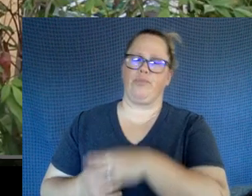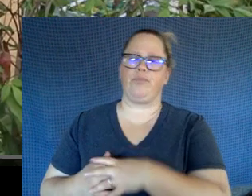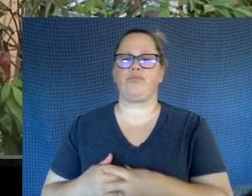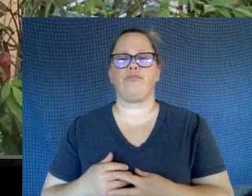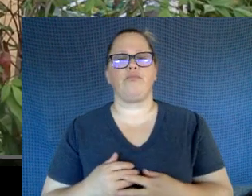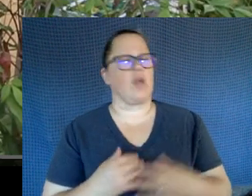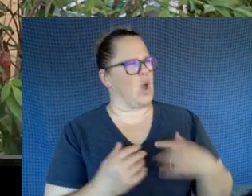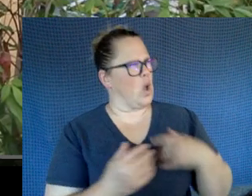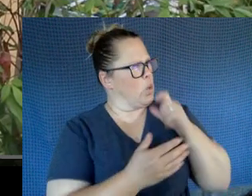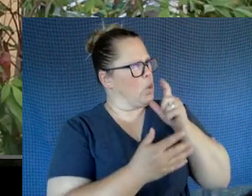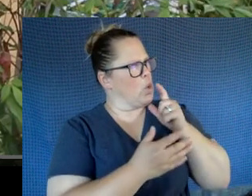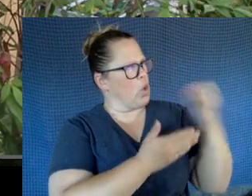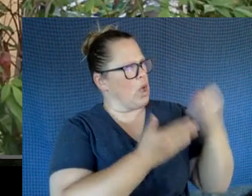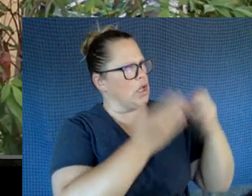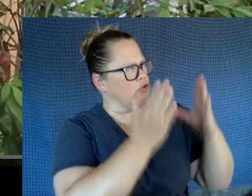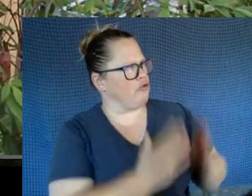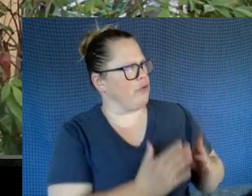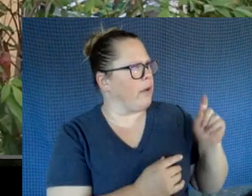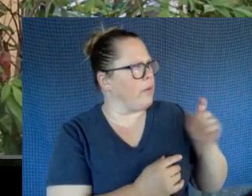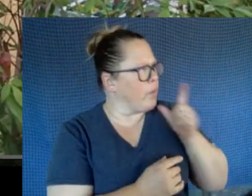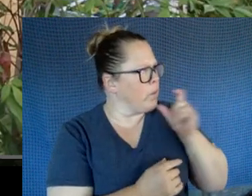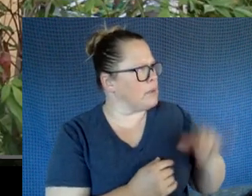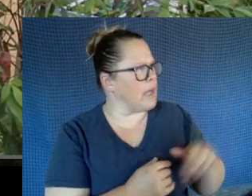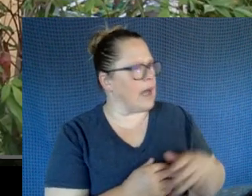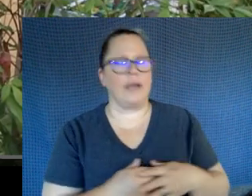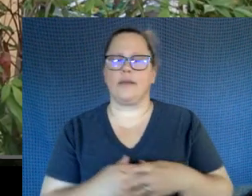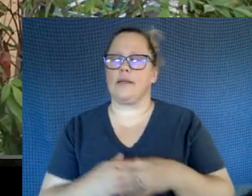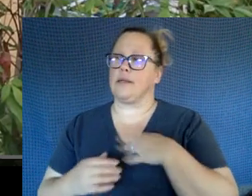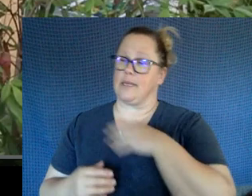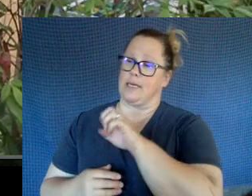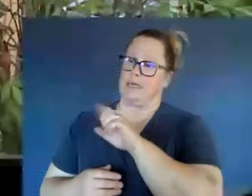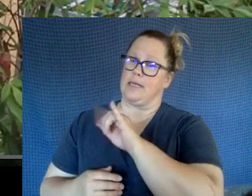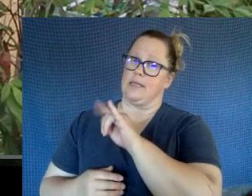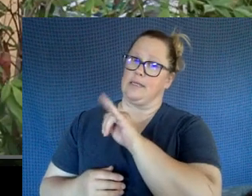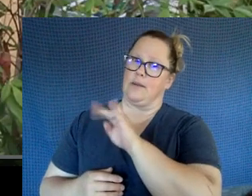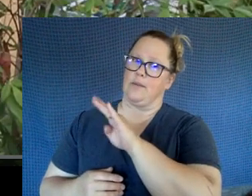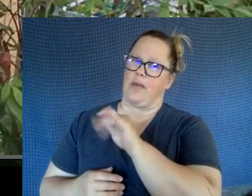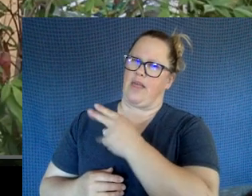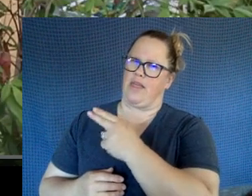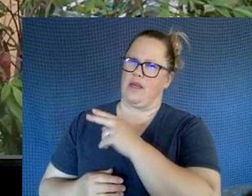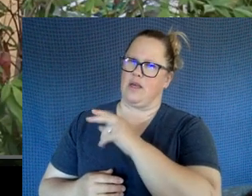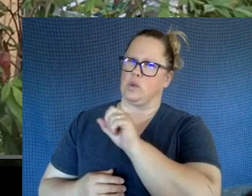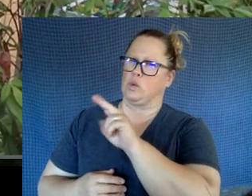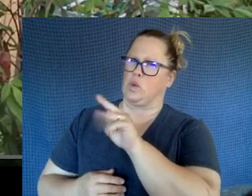the pictures or the illustrator? Elizabeth Zunon. So we have an